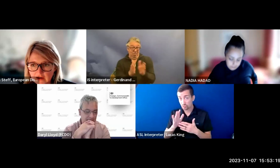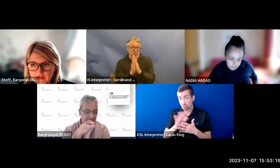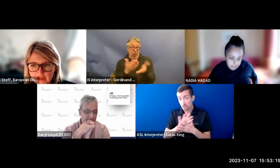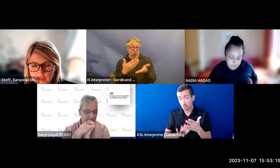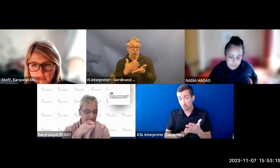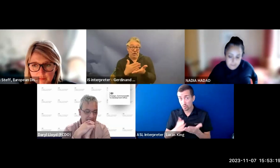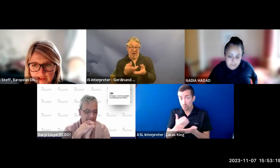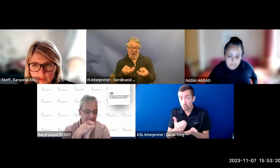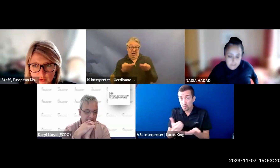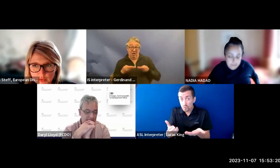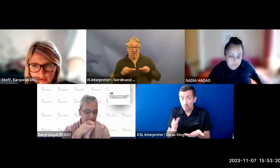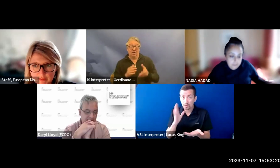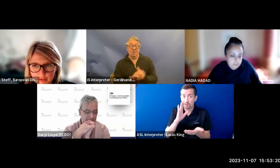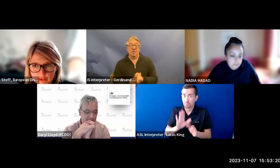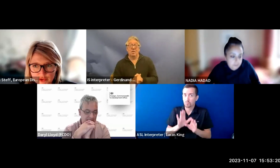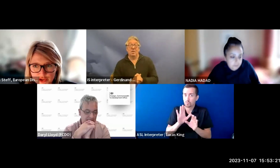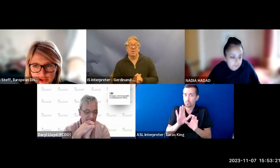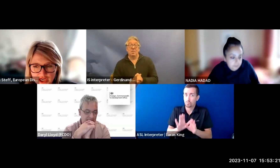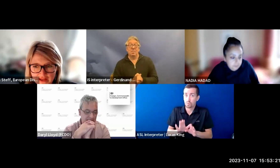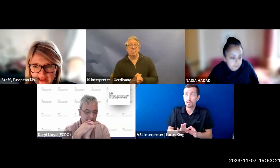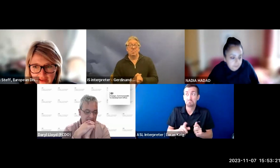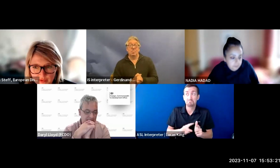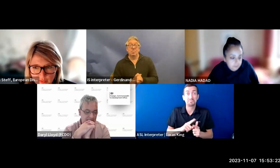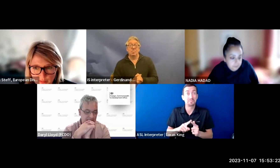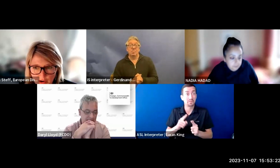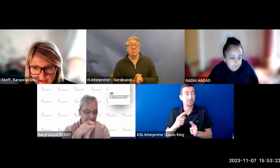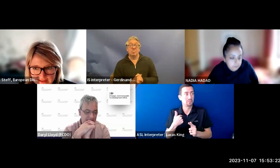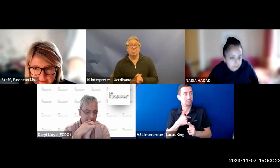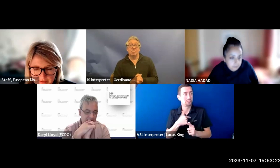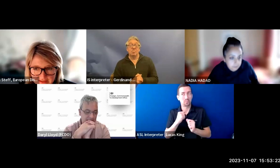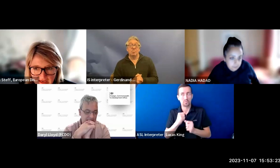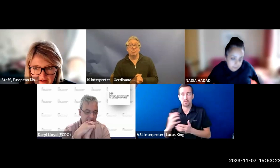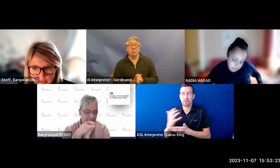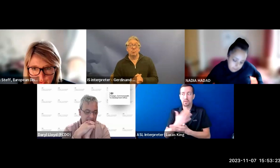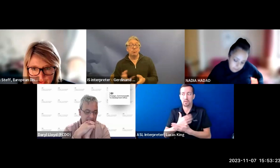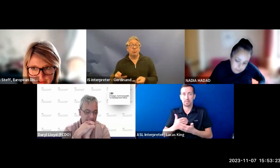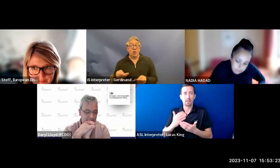We will share that with the participants afterwards.